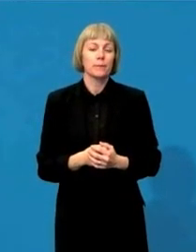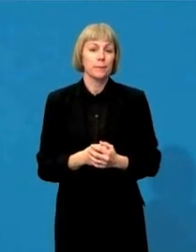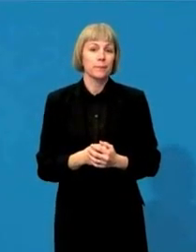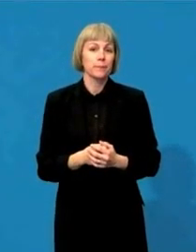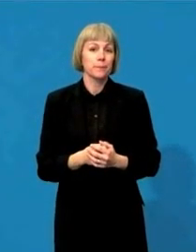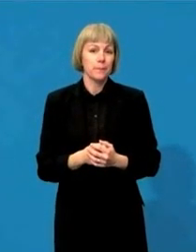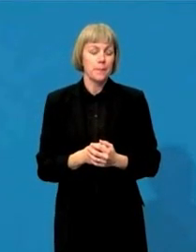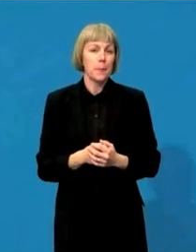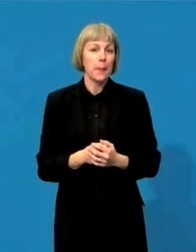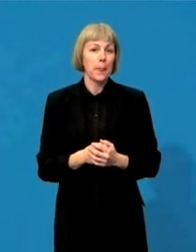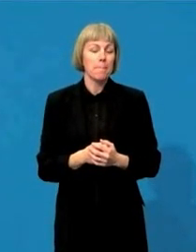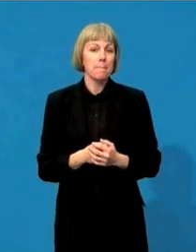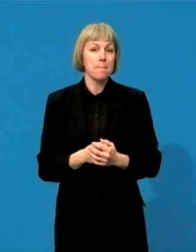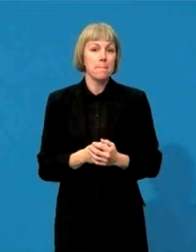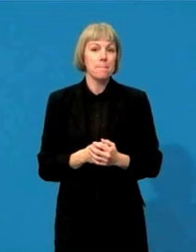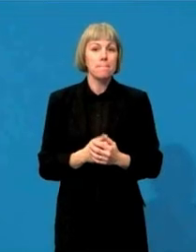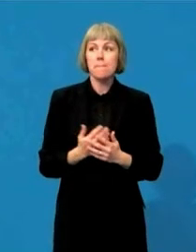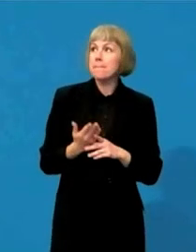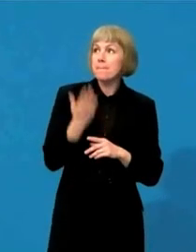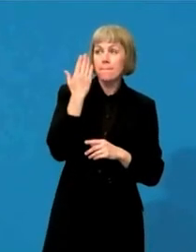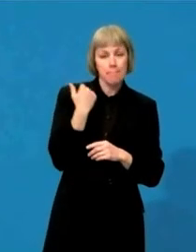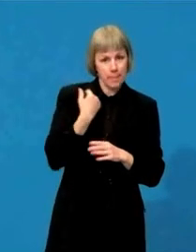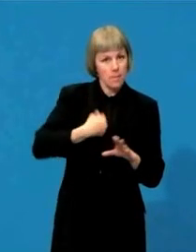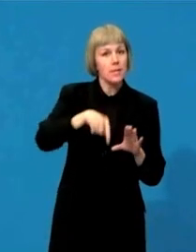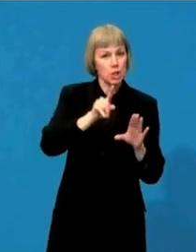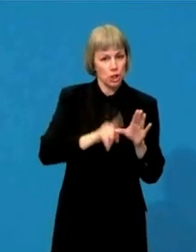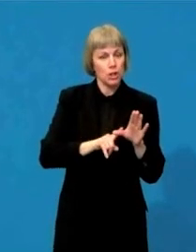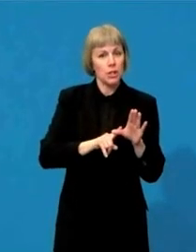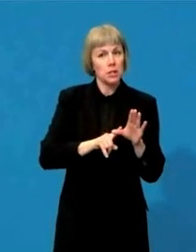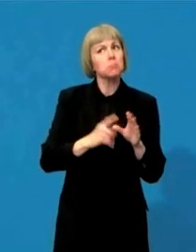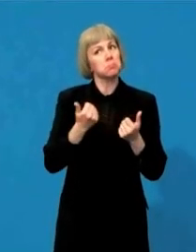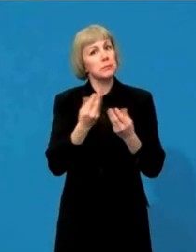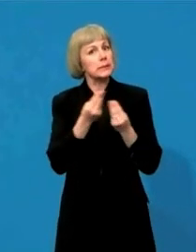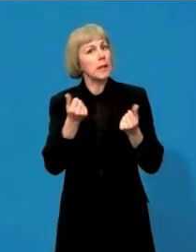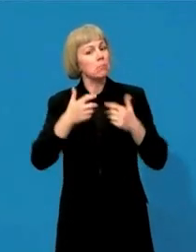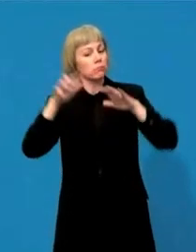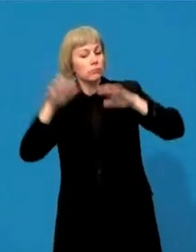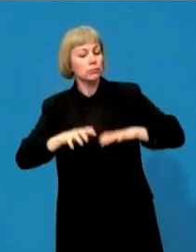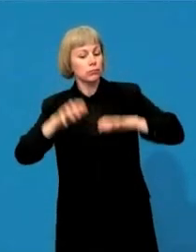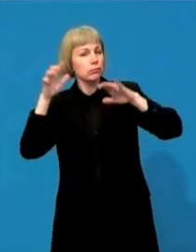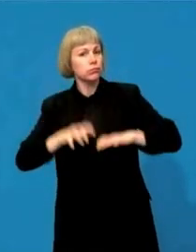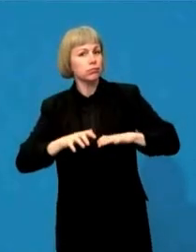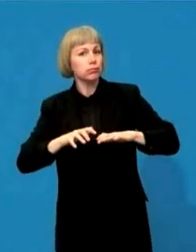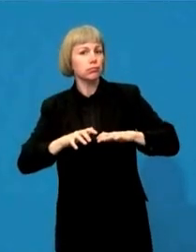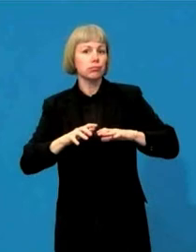we had a reasonable enough wet season, but the - the river isn't full all the time.